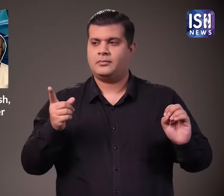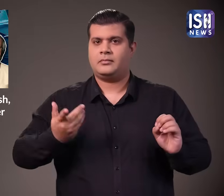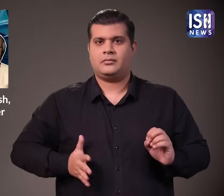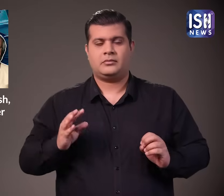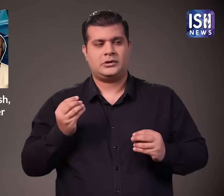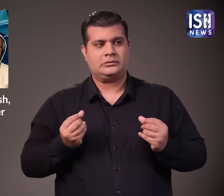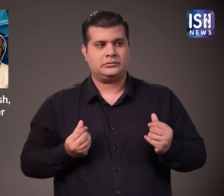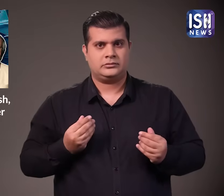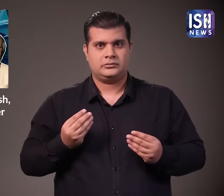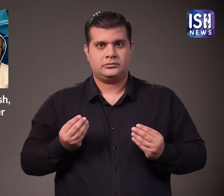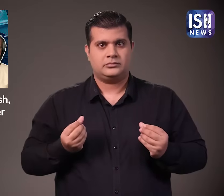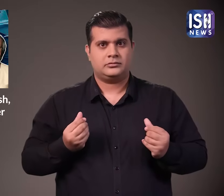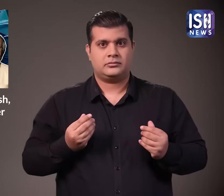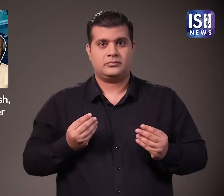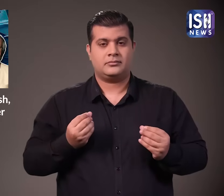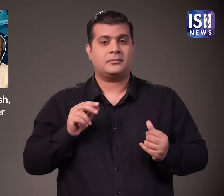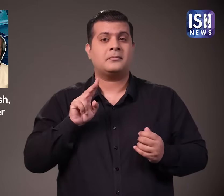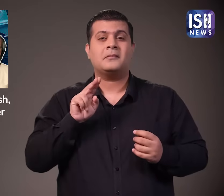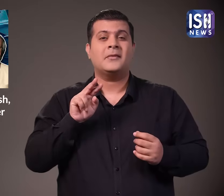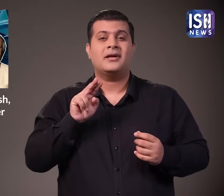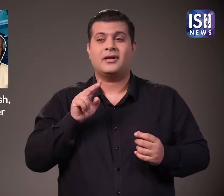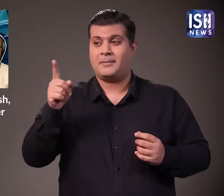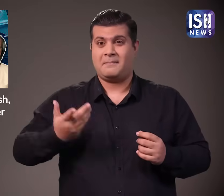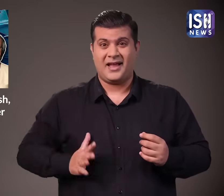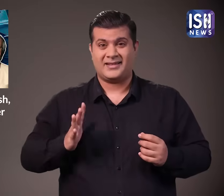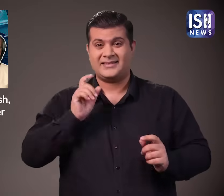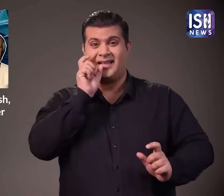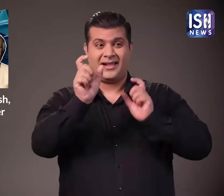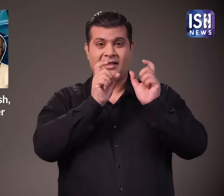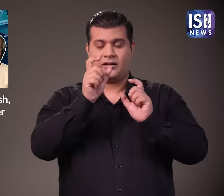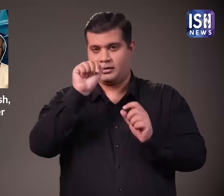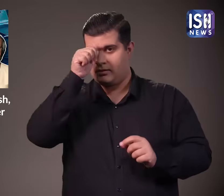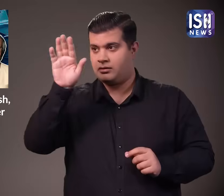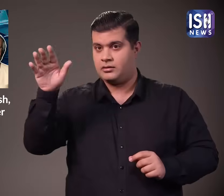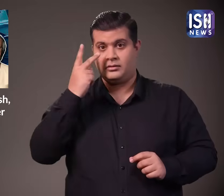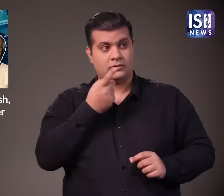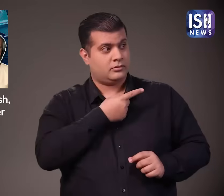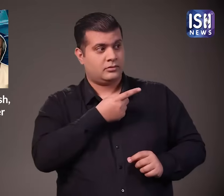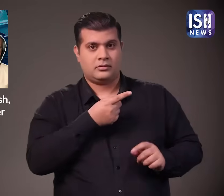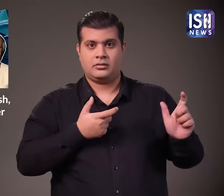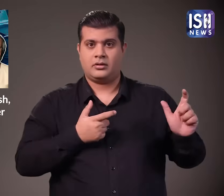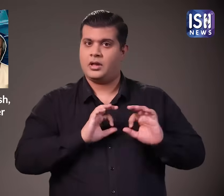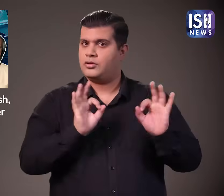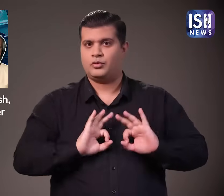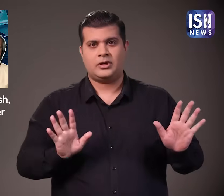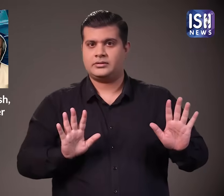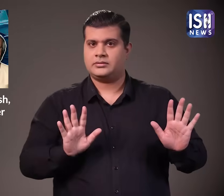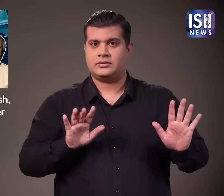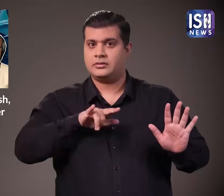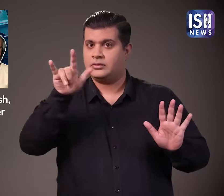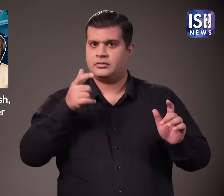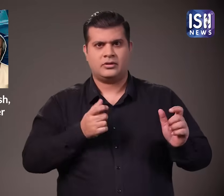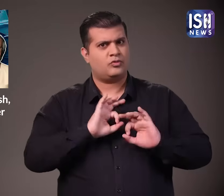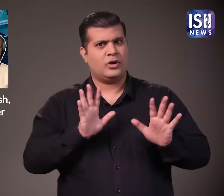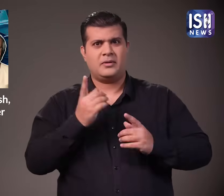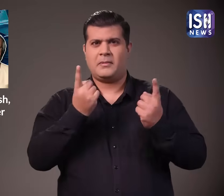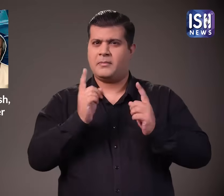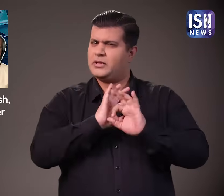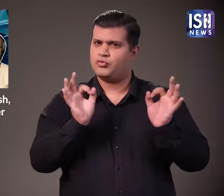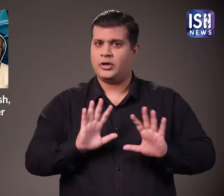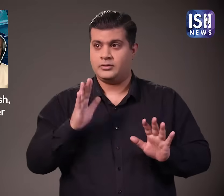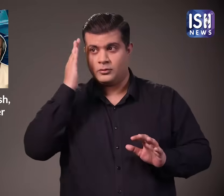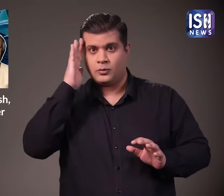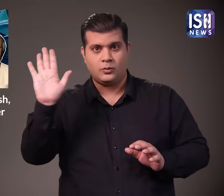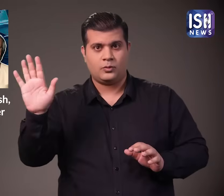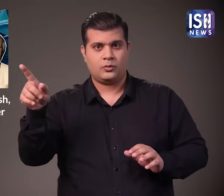Bangladesh is now in fear. After its statement, India has fully activated its defense systems and warned Bangladesh.